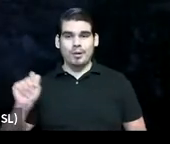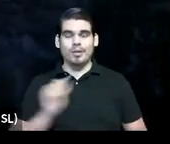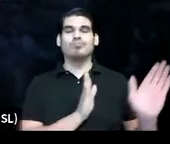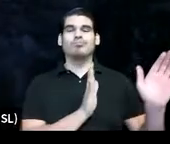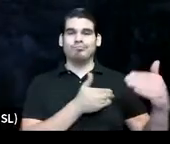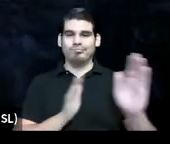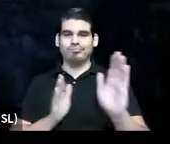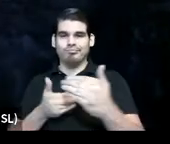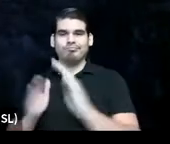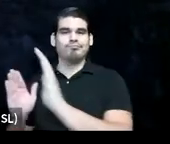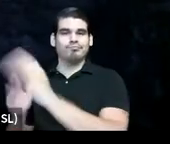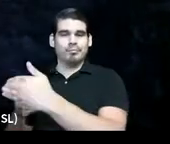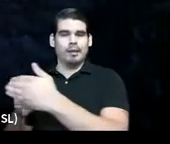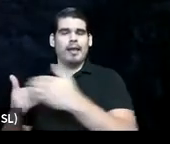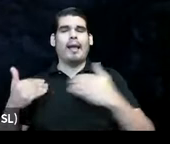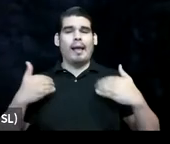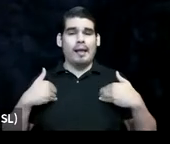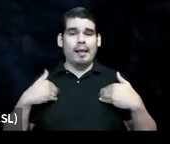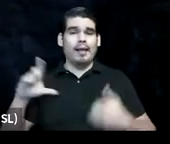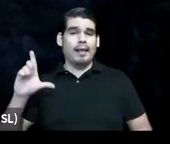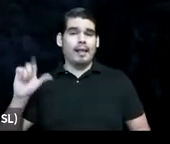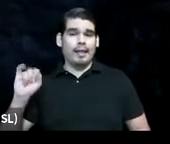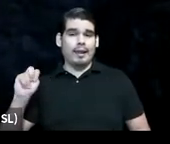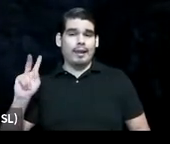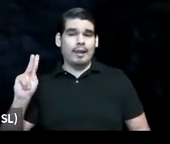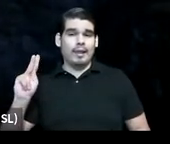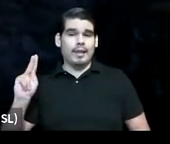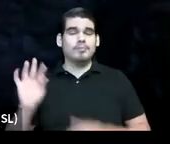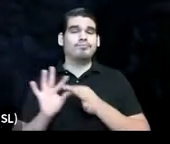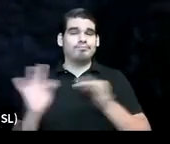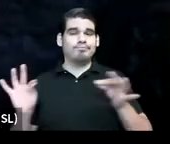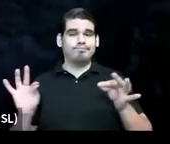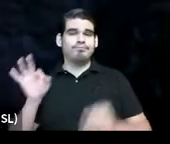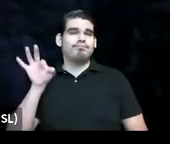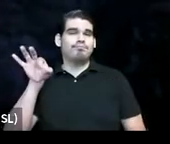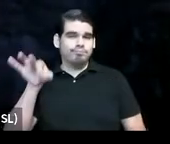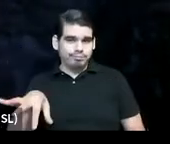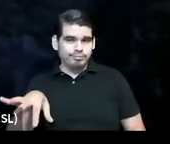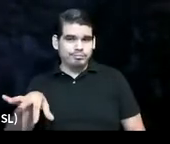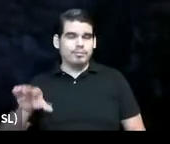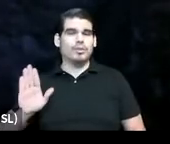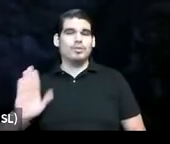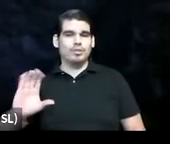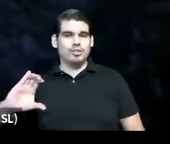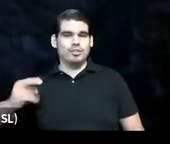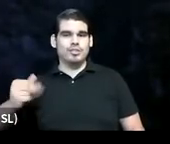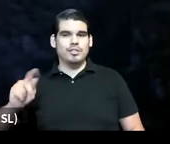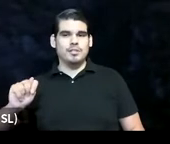discussion leaders. If you can open that up and just share that on your screen or or have it up, that'd be great. So y'all can start